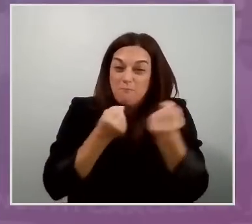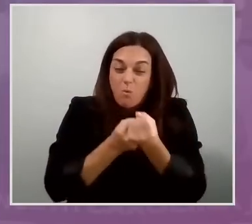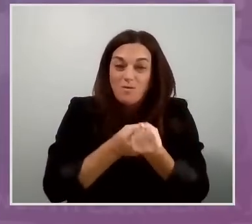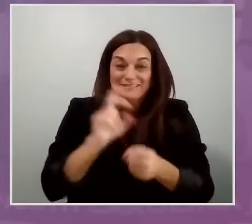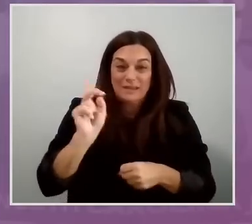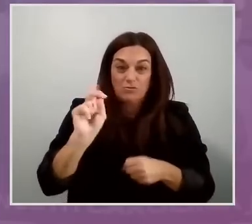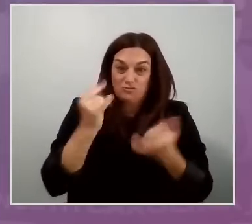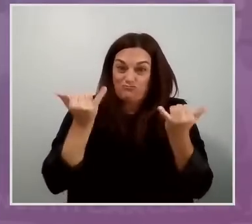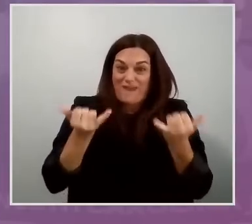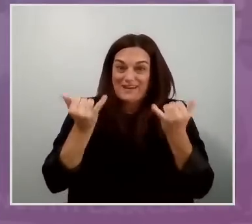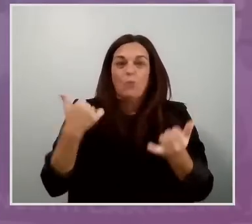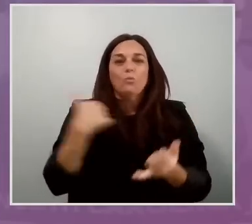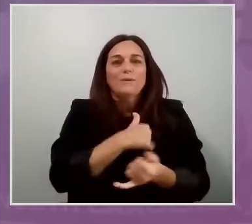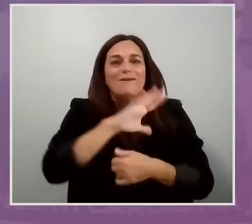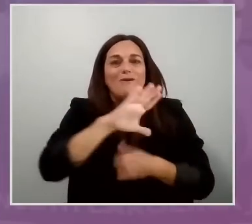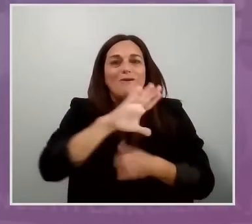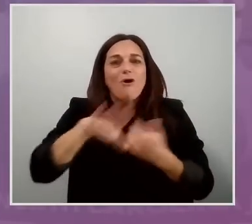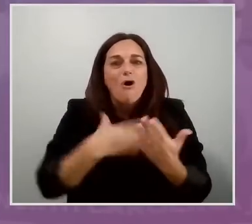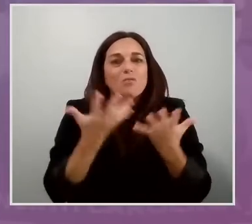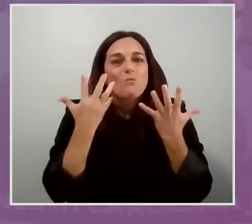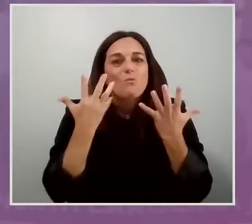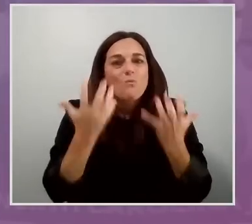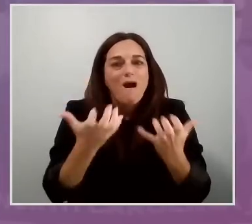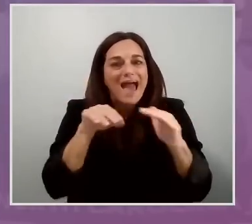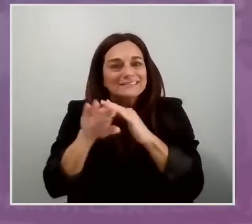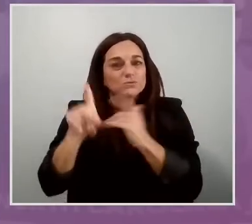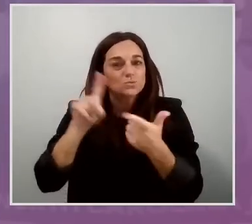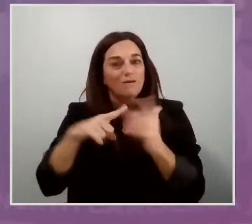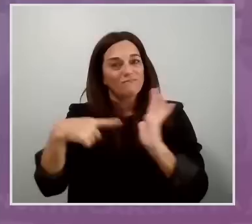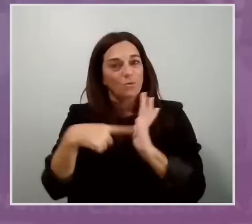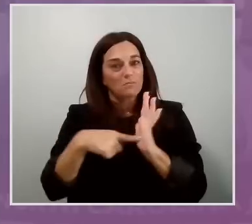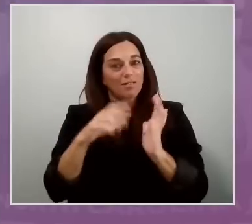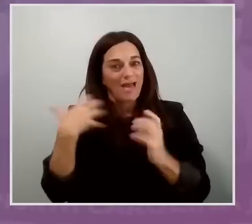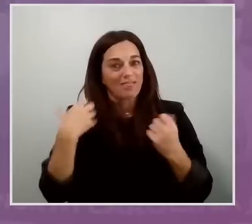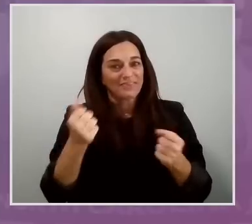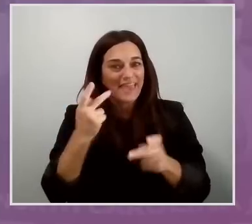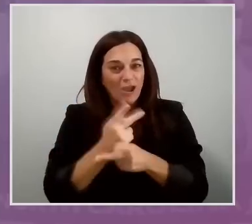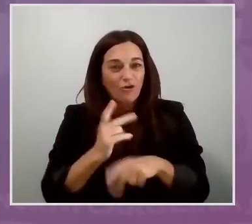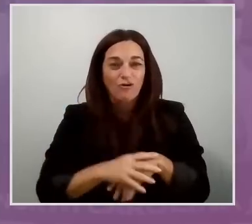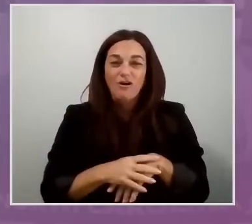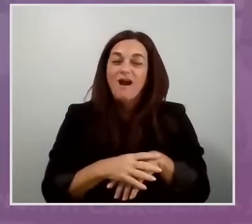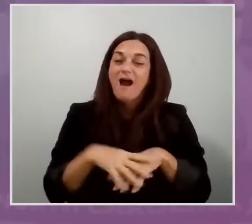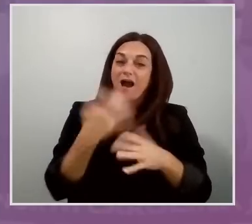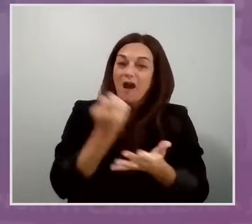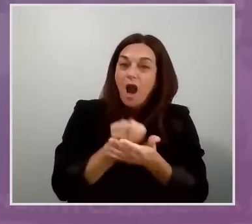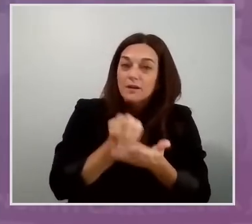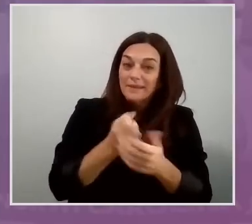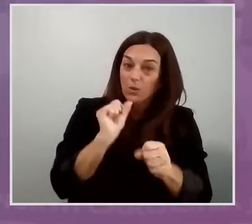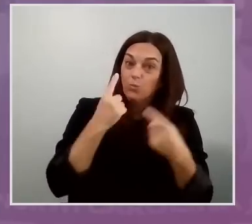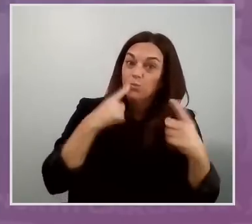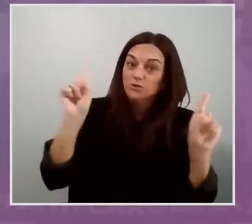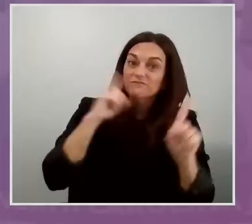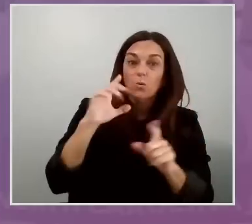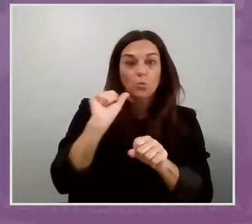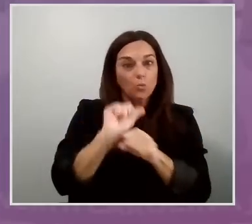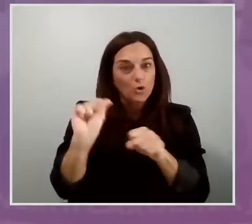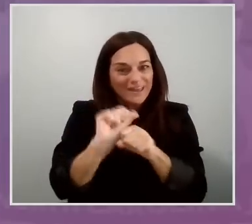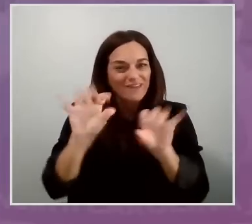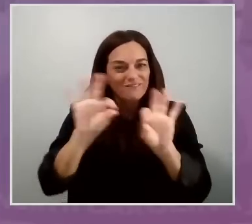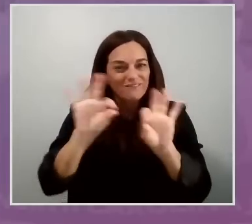THAN EVER TO SUPPORT DEMOCRATS RIGHT NOW. BECAUSE WE ALL WANT ACCESS TO